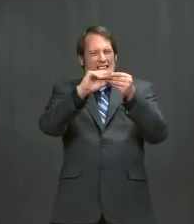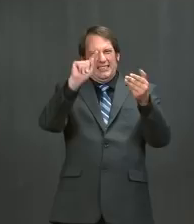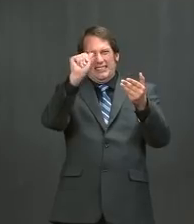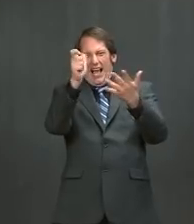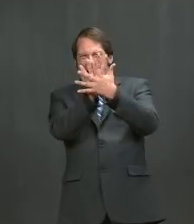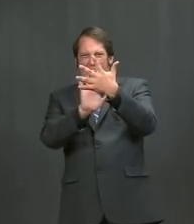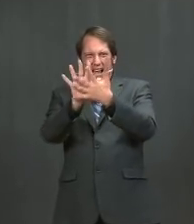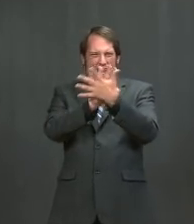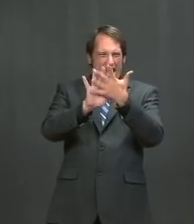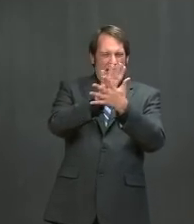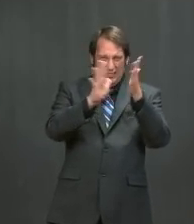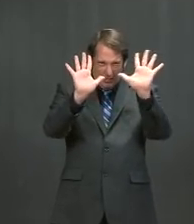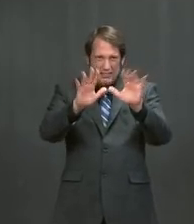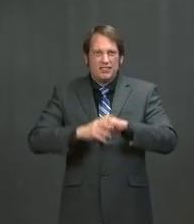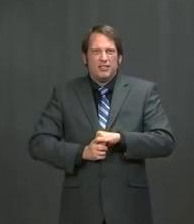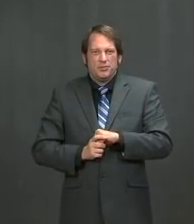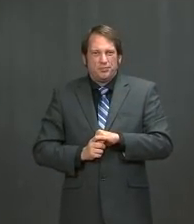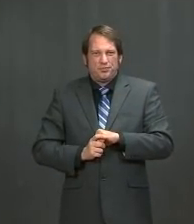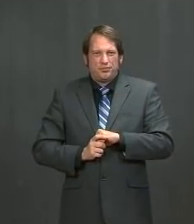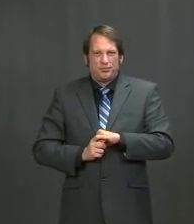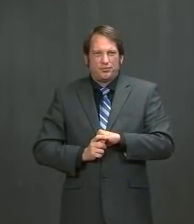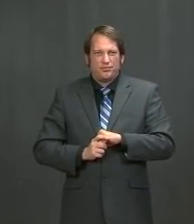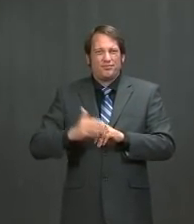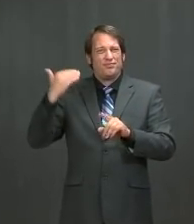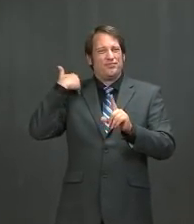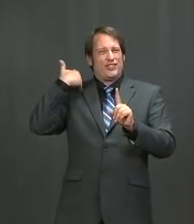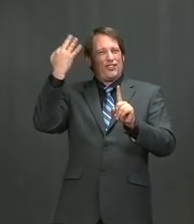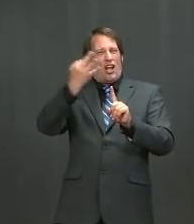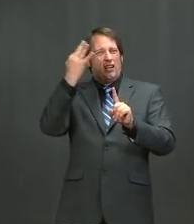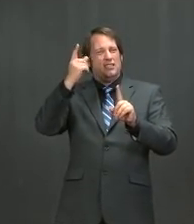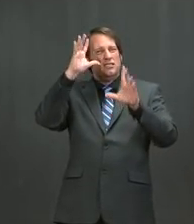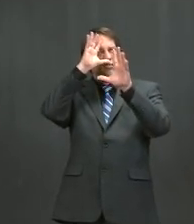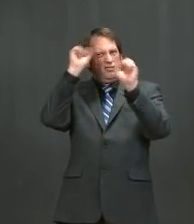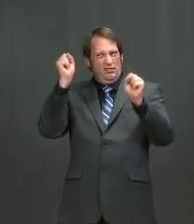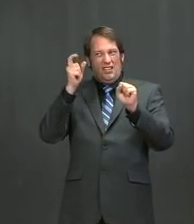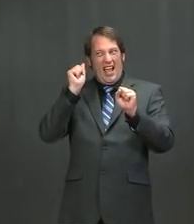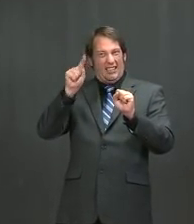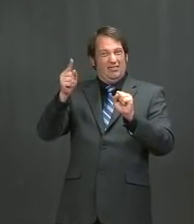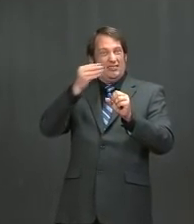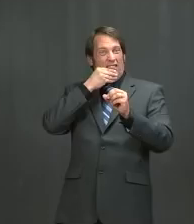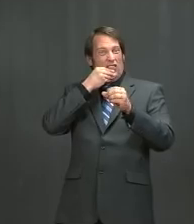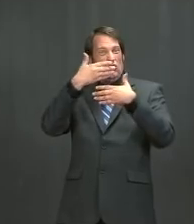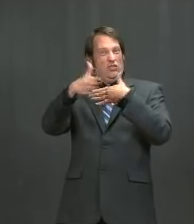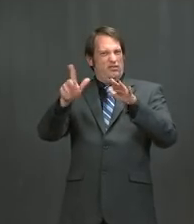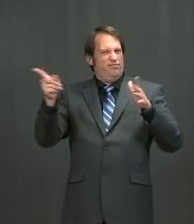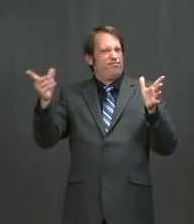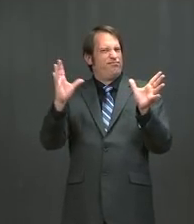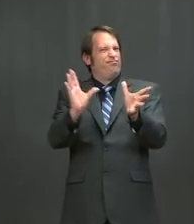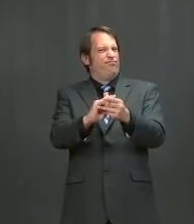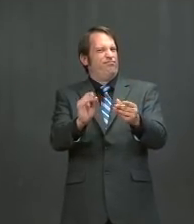in the State Dining Room, he said, "I won't raise a penny tax on a family making less than $400,000 a year."